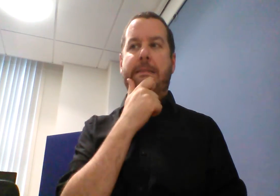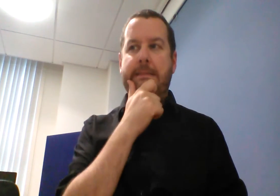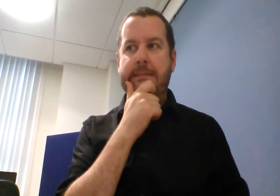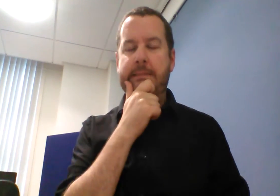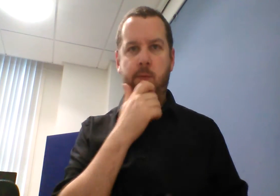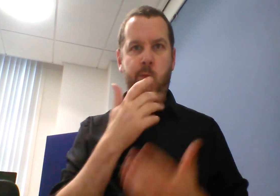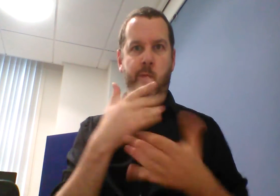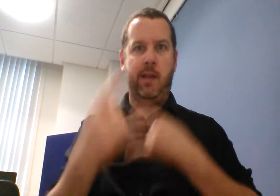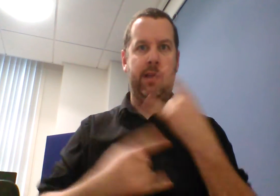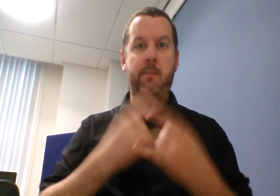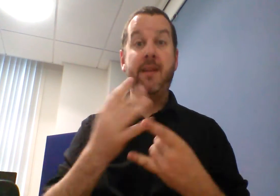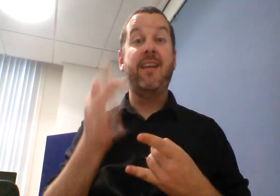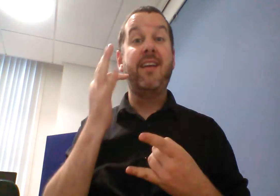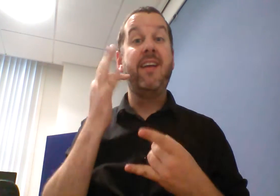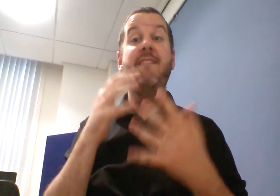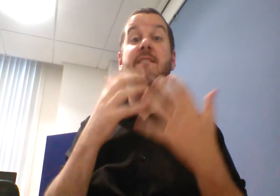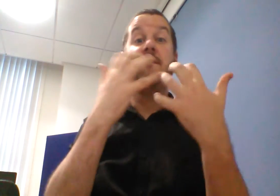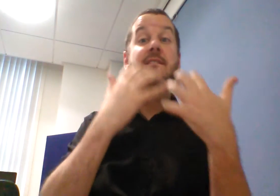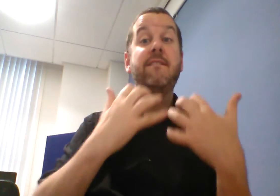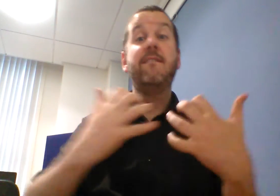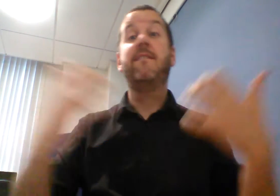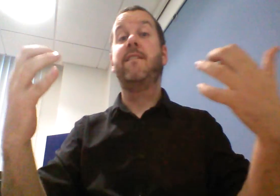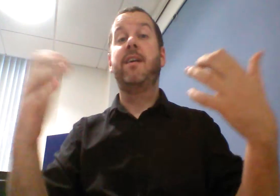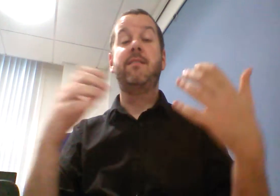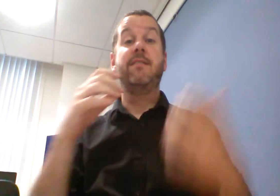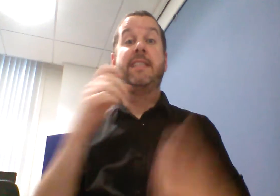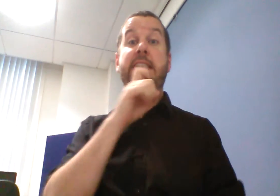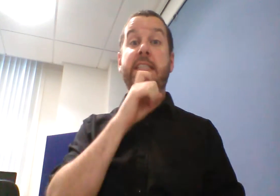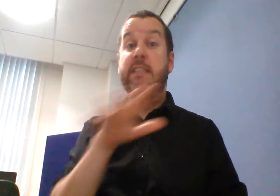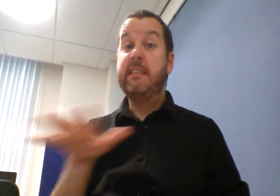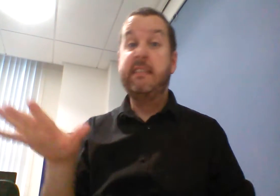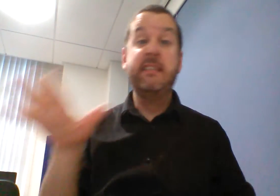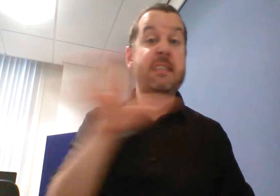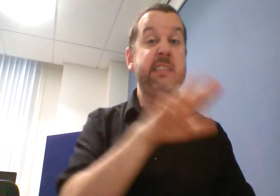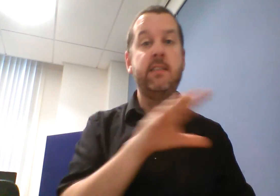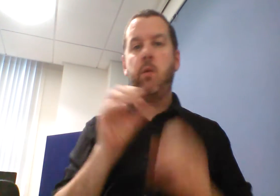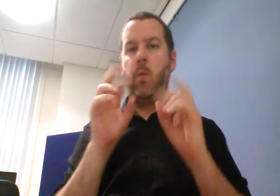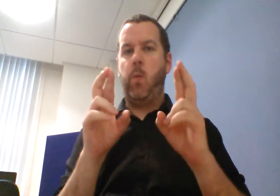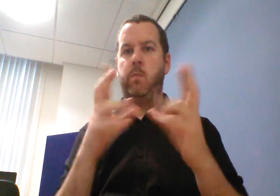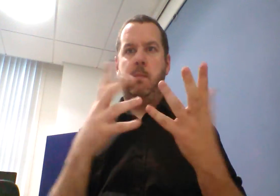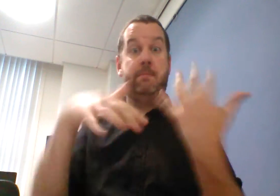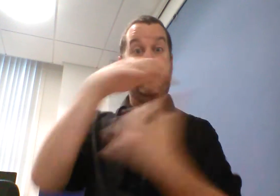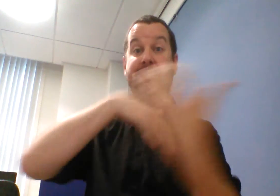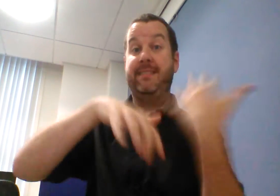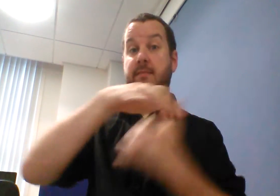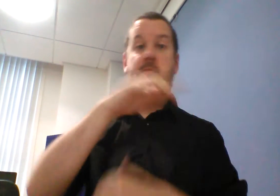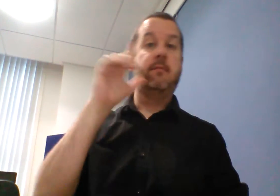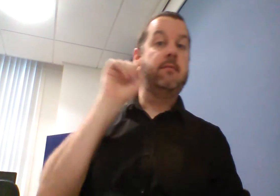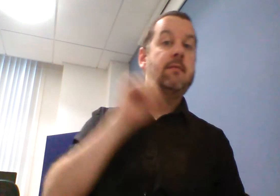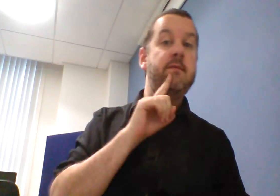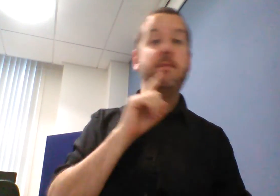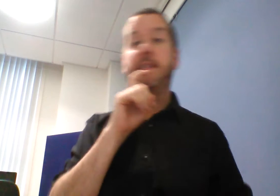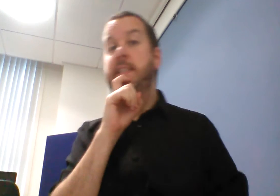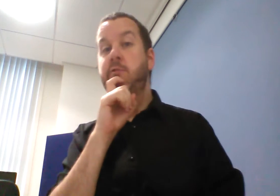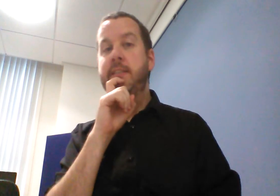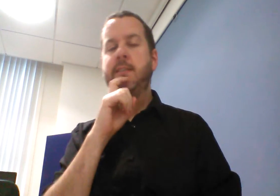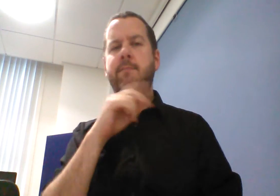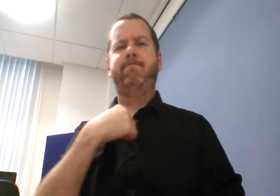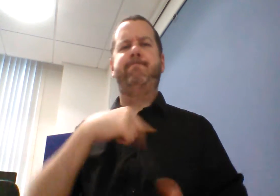But what happens if you have a hearing audience - or a mixed Deaf / hearing audience -